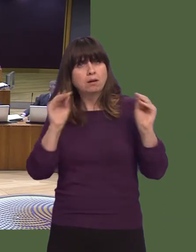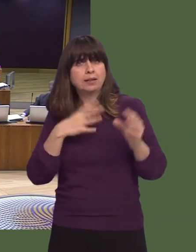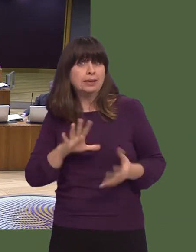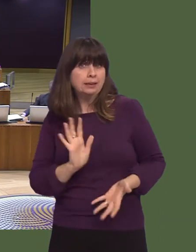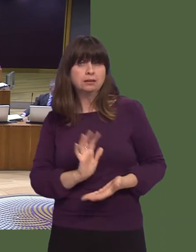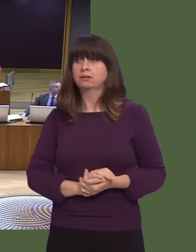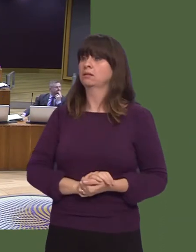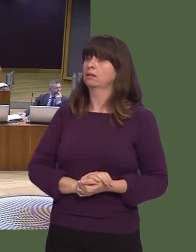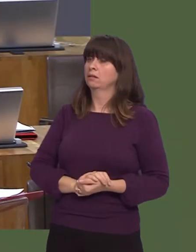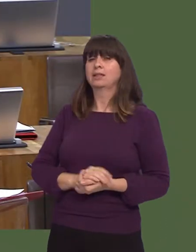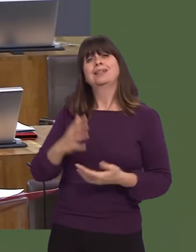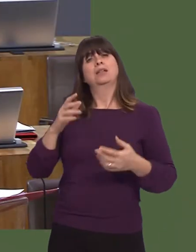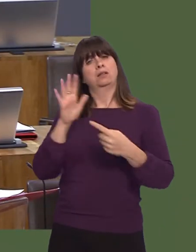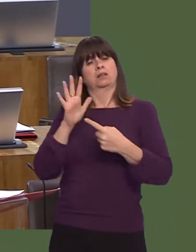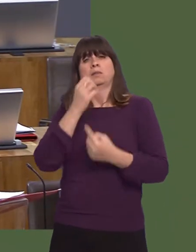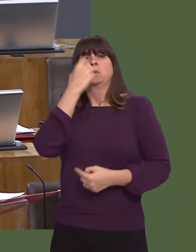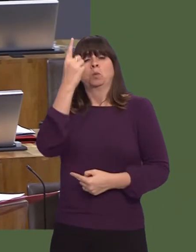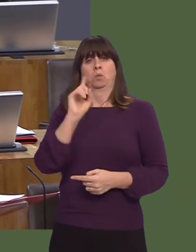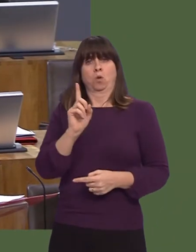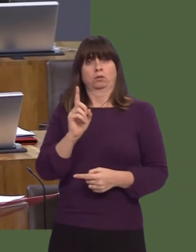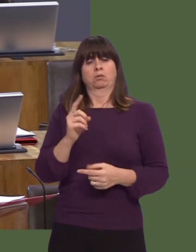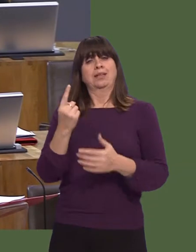can remain as independent as possible for as long as possible. That means working with